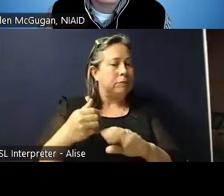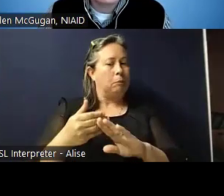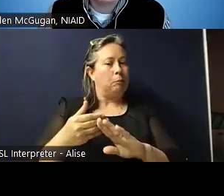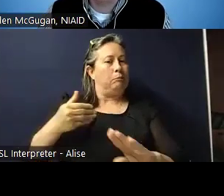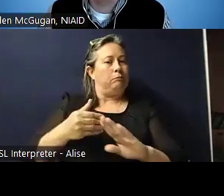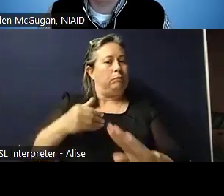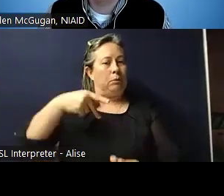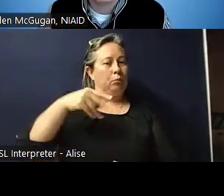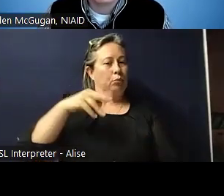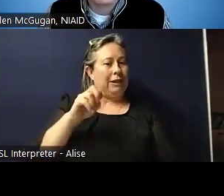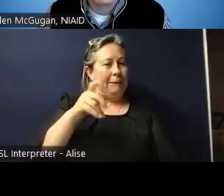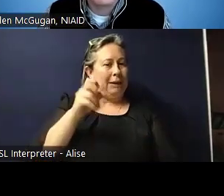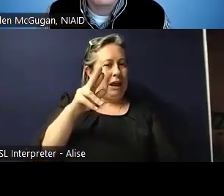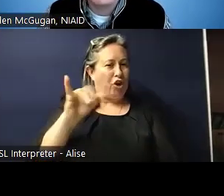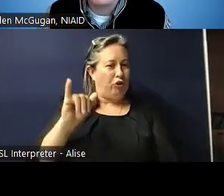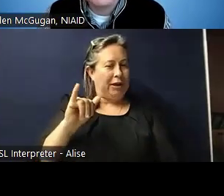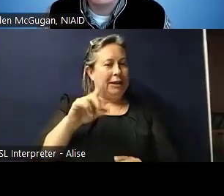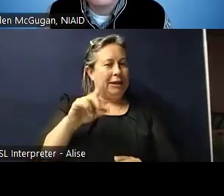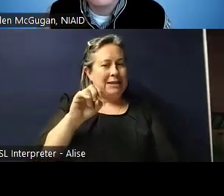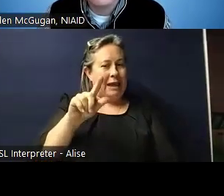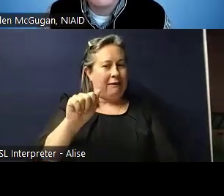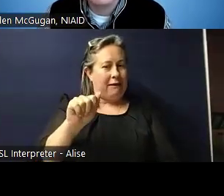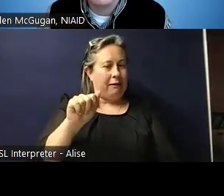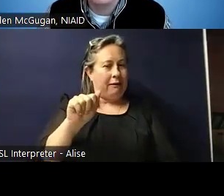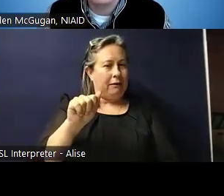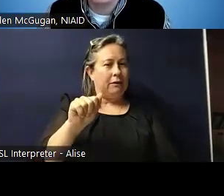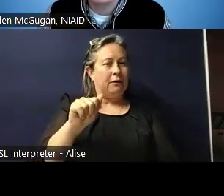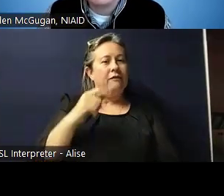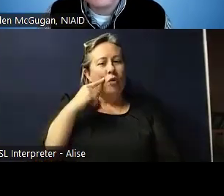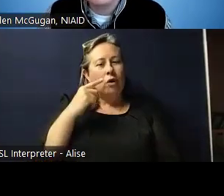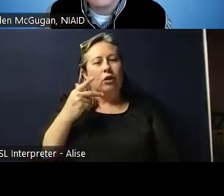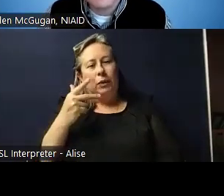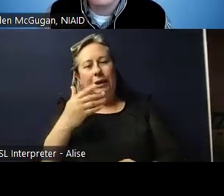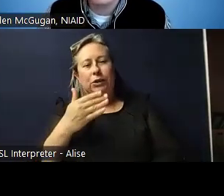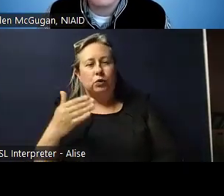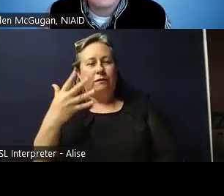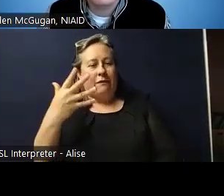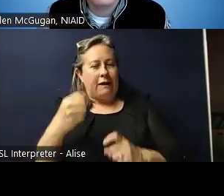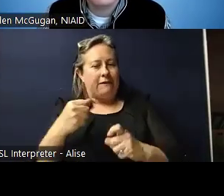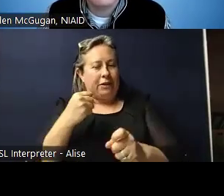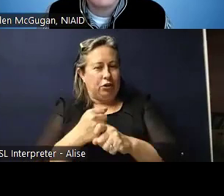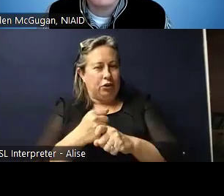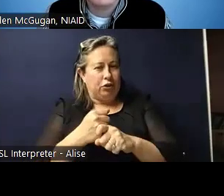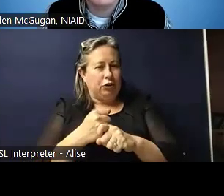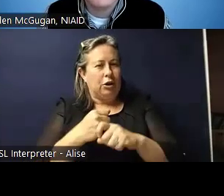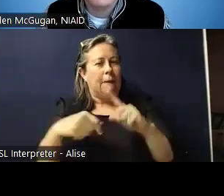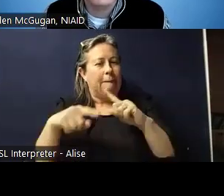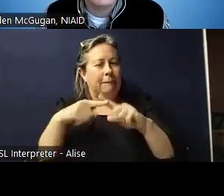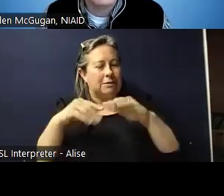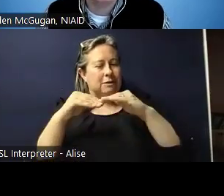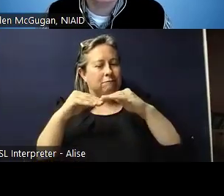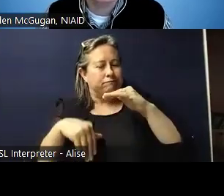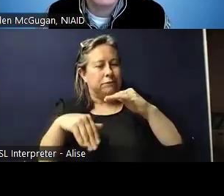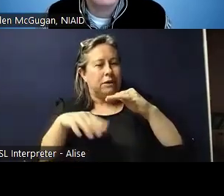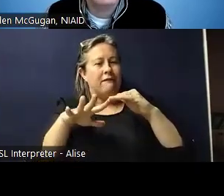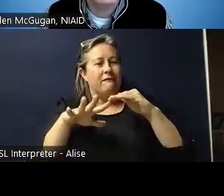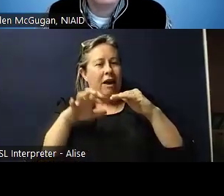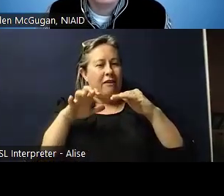and generally for 3 to 5 years and under $500,000 US per year.